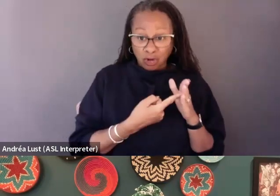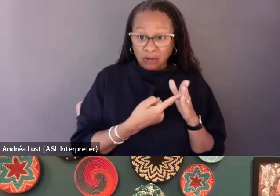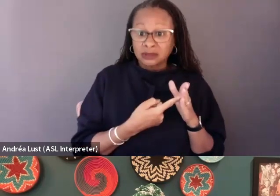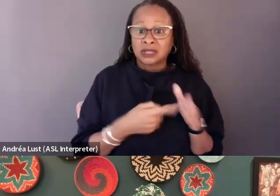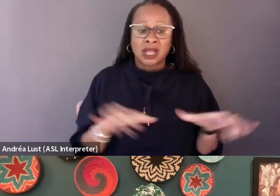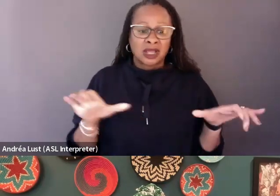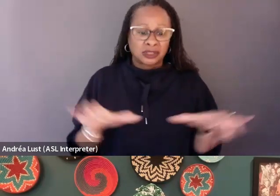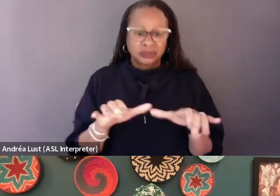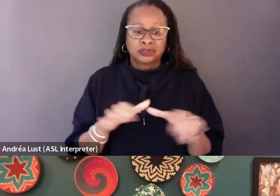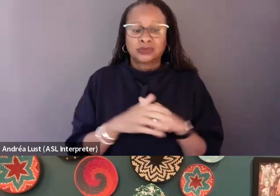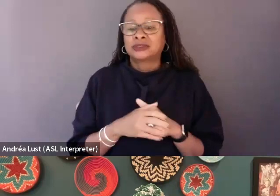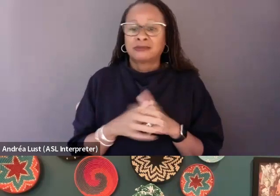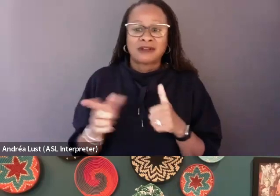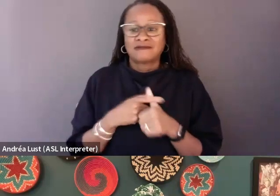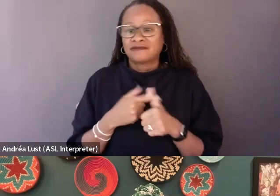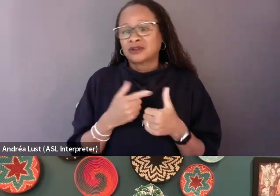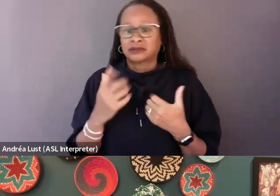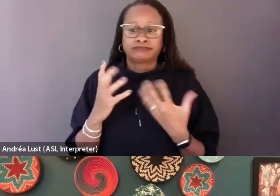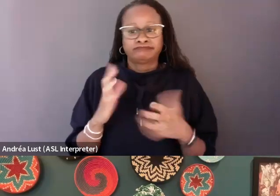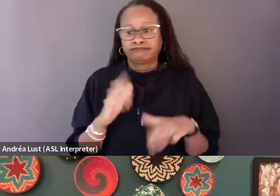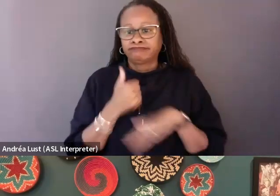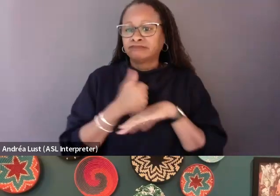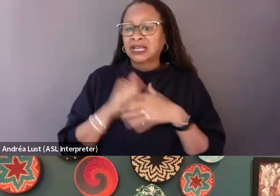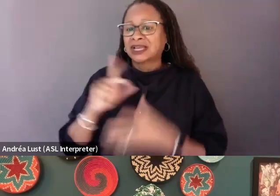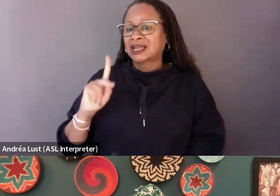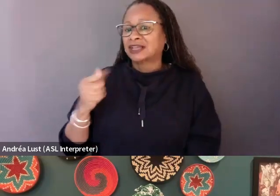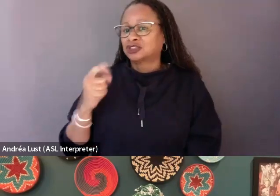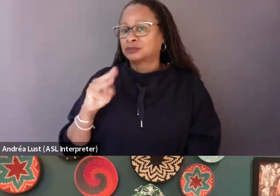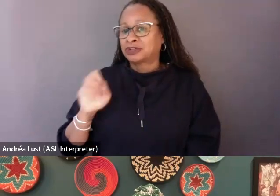in Kashmir in India. And that's when I started to hear stories coming